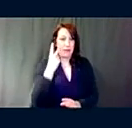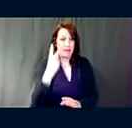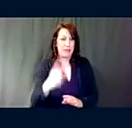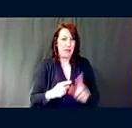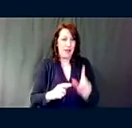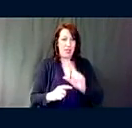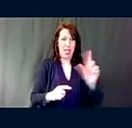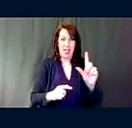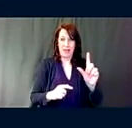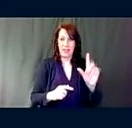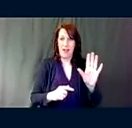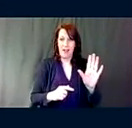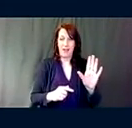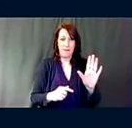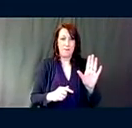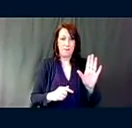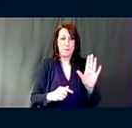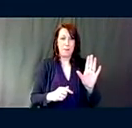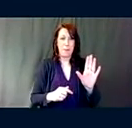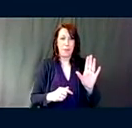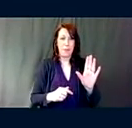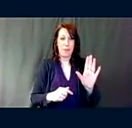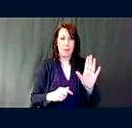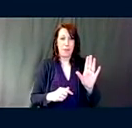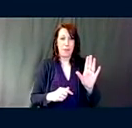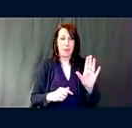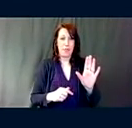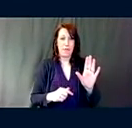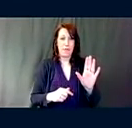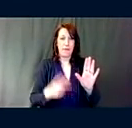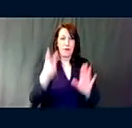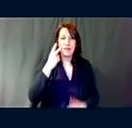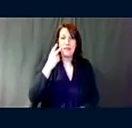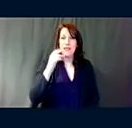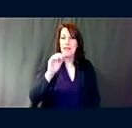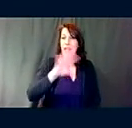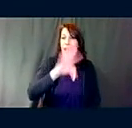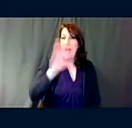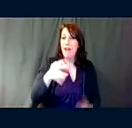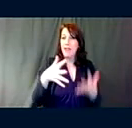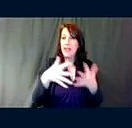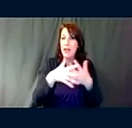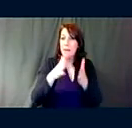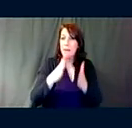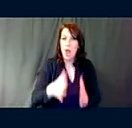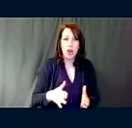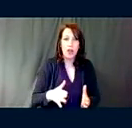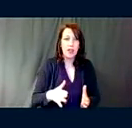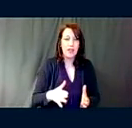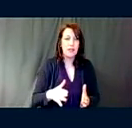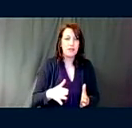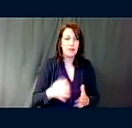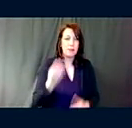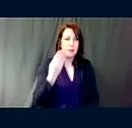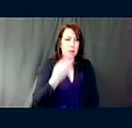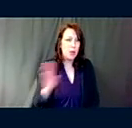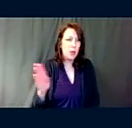BUT IF YOU LOOK AT THE LEFT SIDE, THE LEFT RECTANGLE, YOU'LL NOTICE AFRICAN AMERICAN, THERE'S